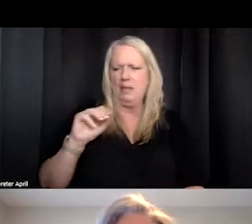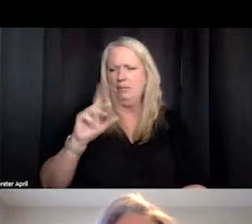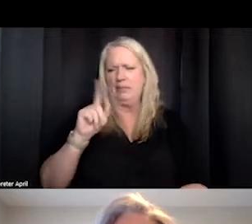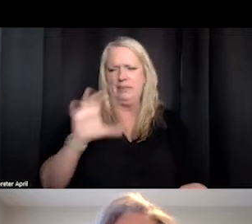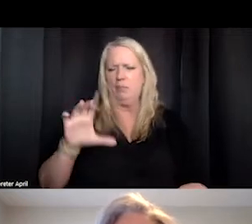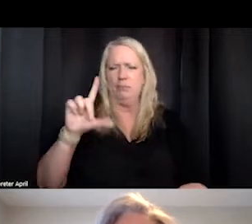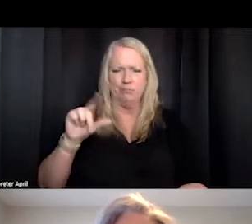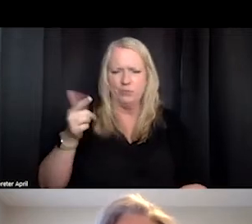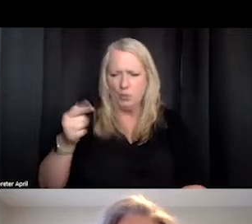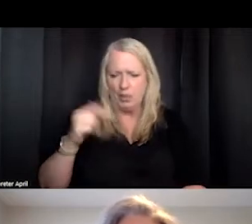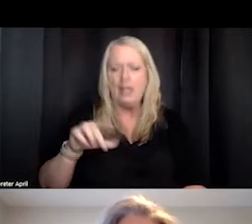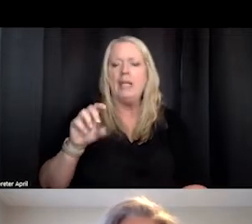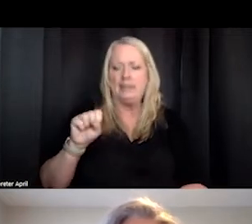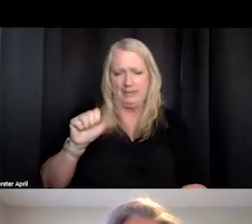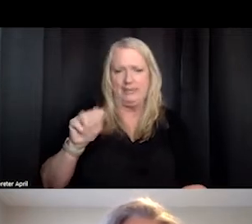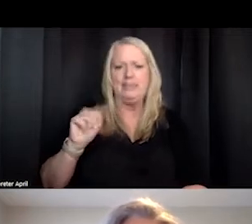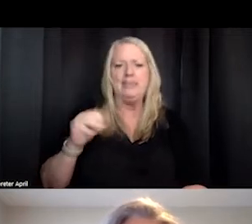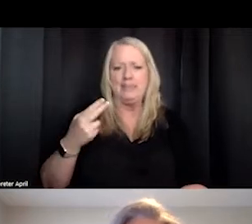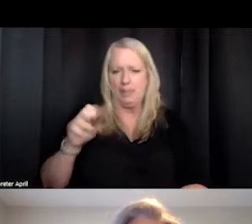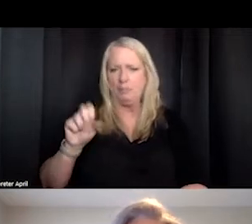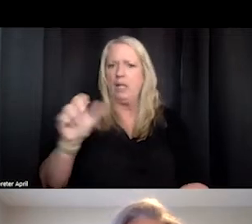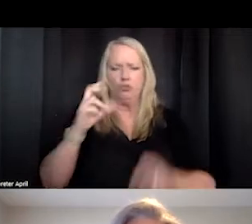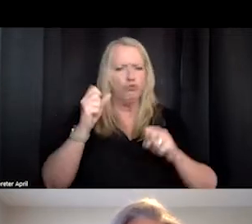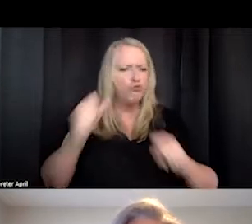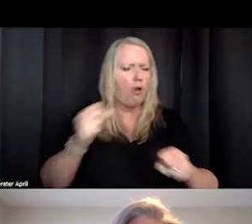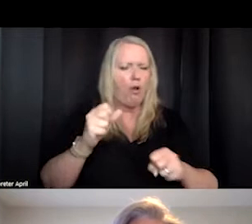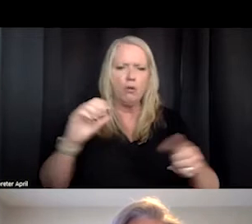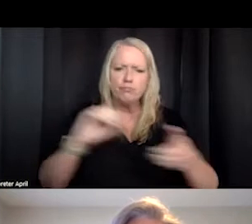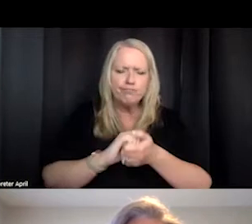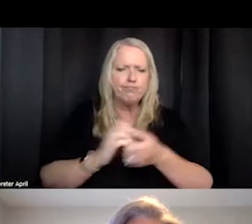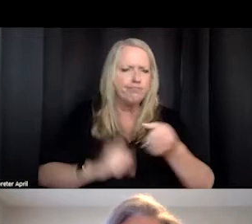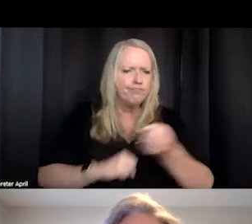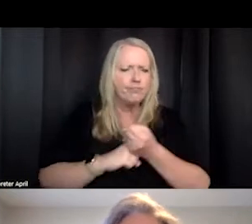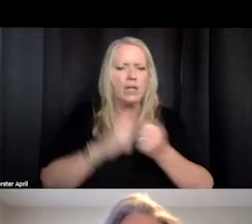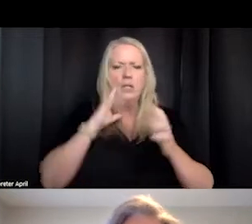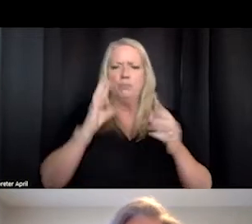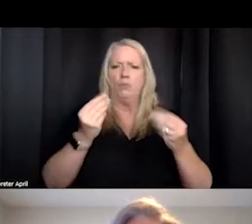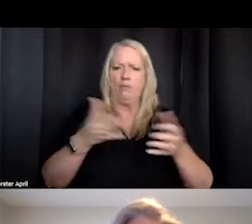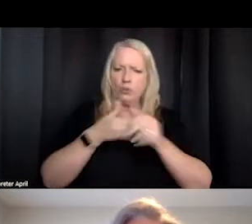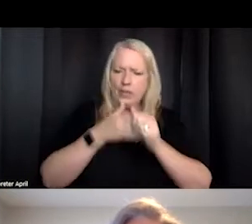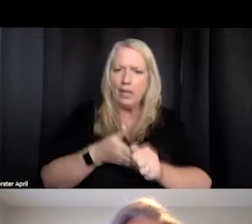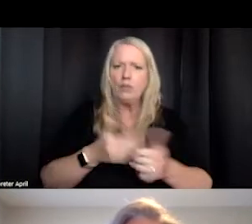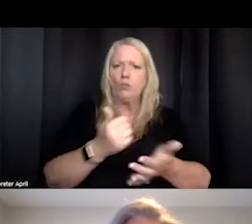SAMHSA WAS A COLLABORATOR, PAR THEY'RE WITH US, ISSUING GUIDANCE, HELPING US TO FLESH OUT